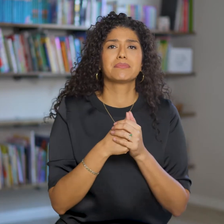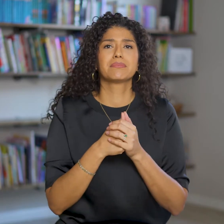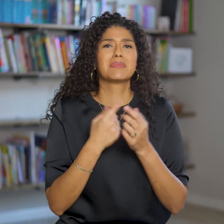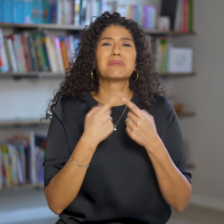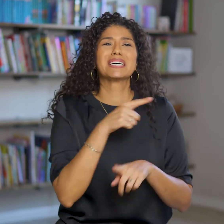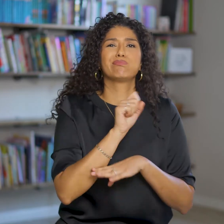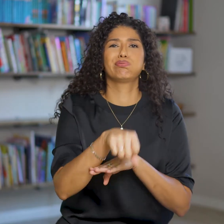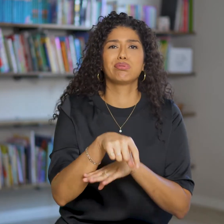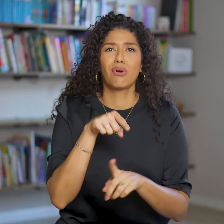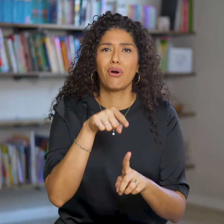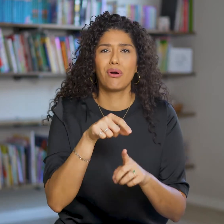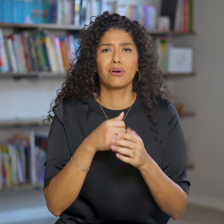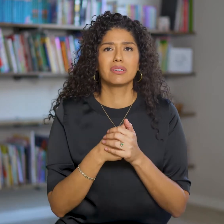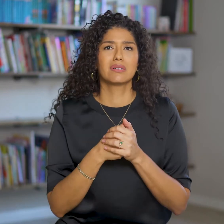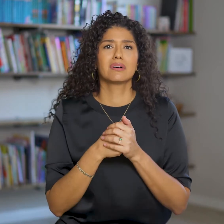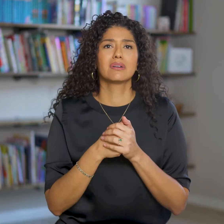but he overpowers her.